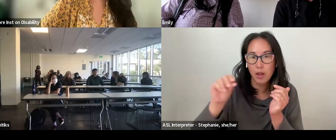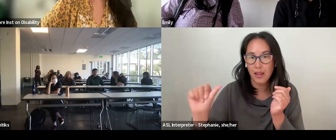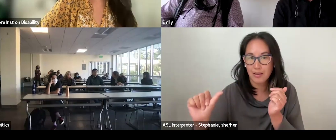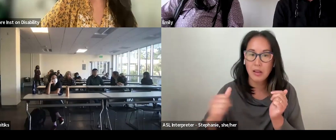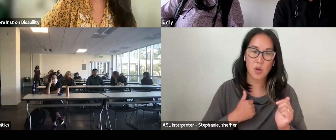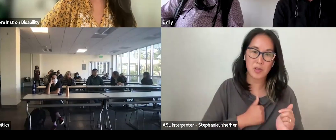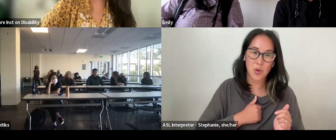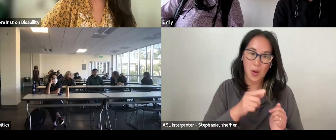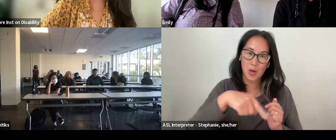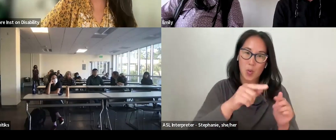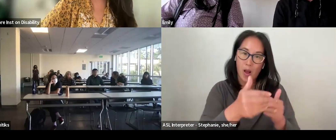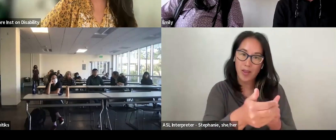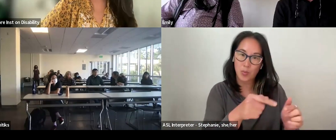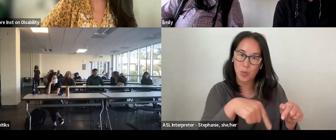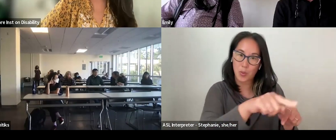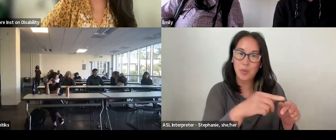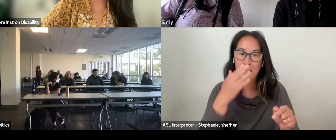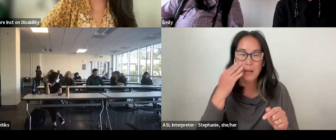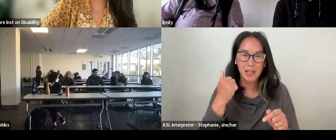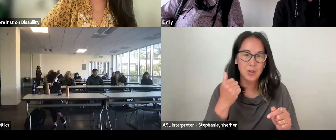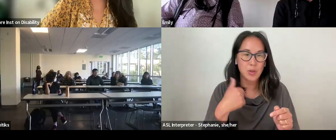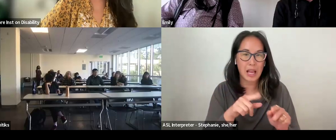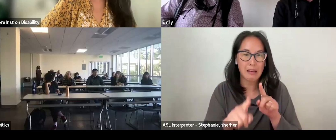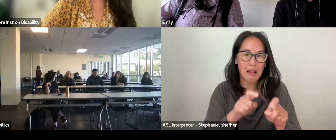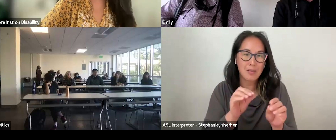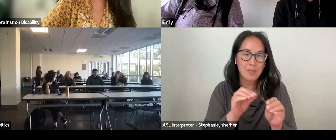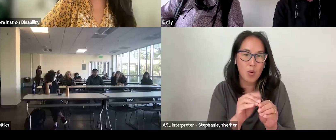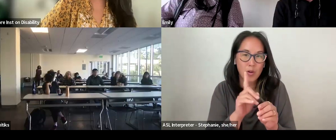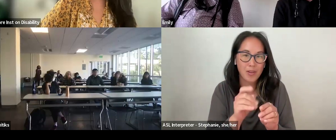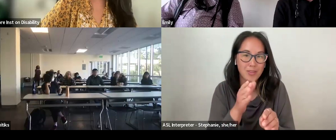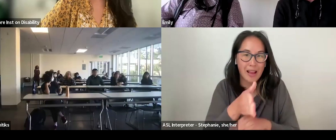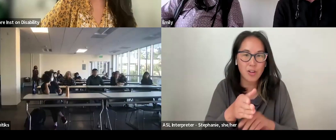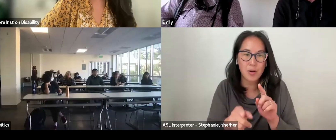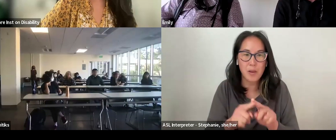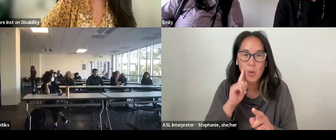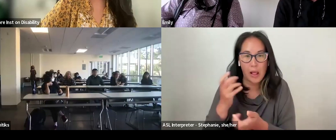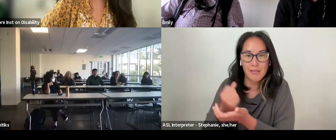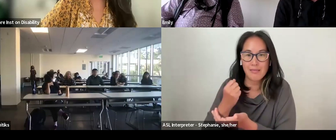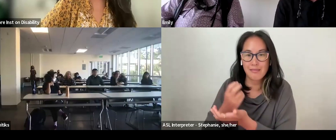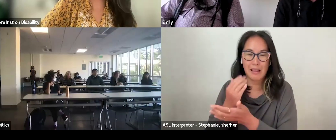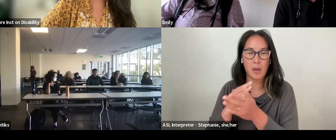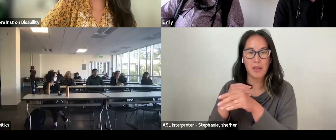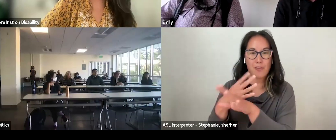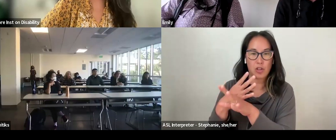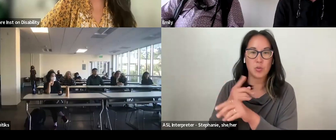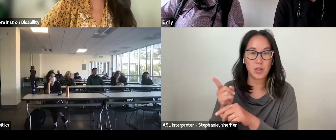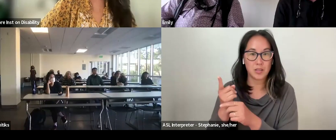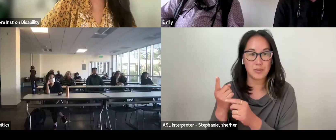But we can grab Carl after the programming. I'm sorry, Carl. No, that's fine. So the pivot is now?